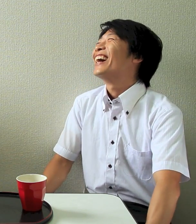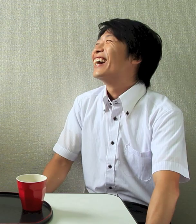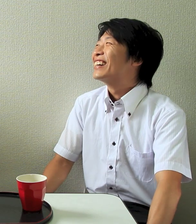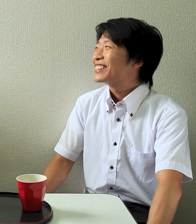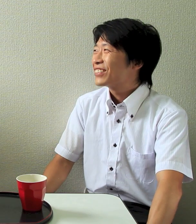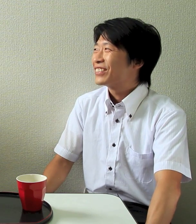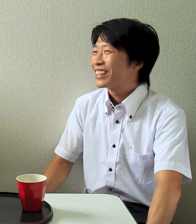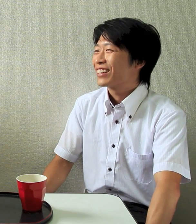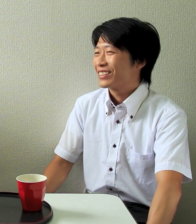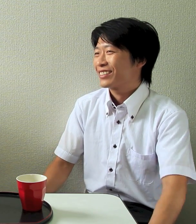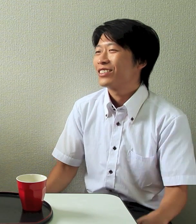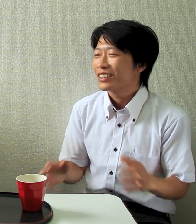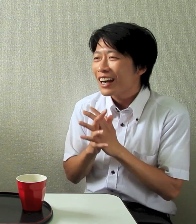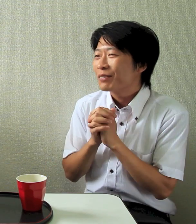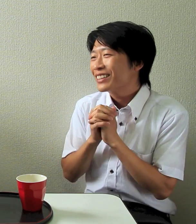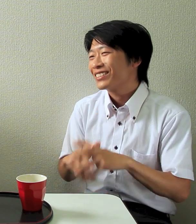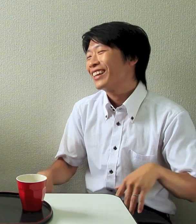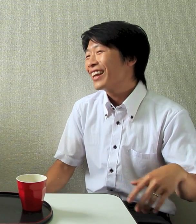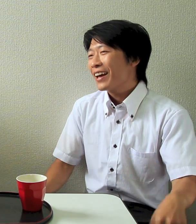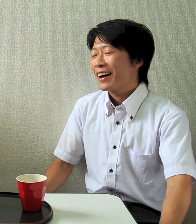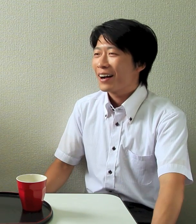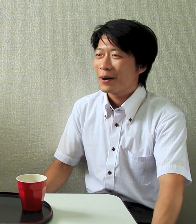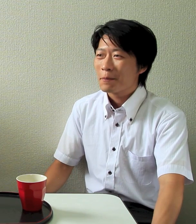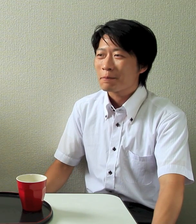So when I was younger, I was like "God, please".